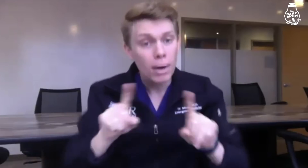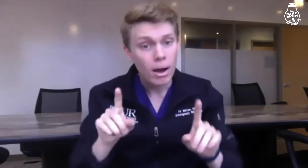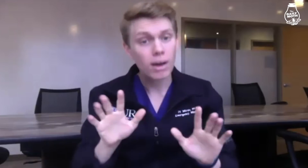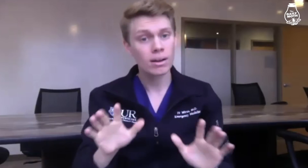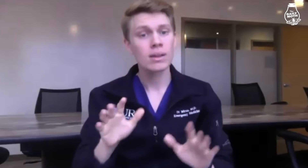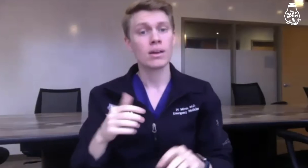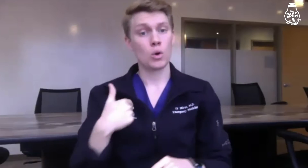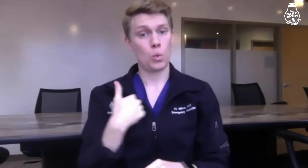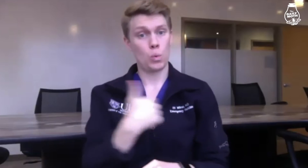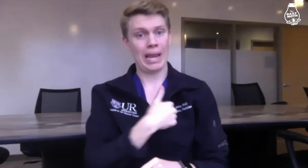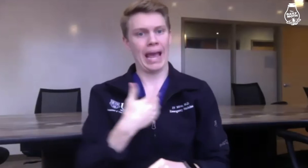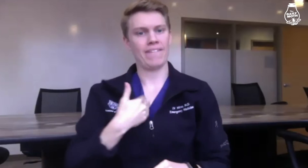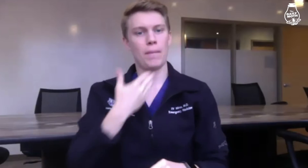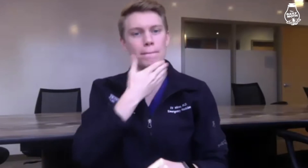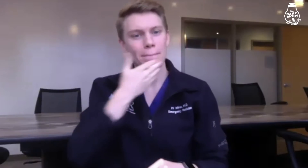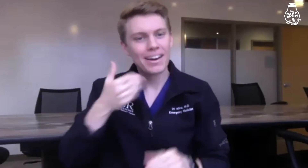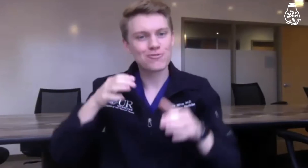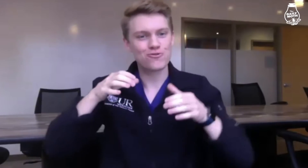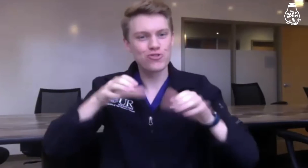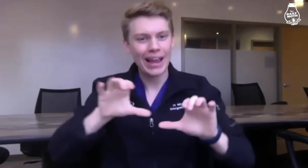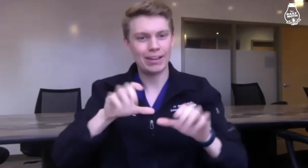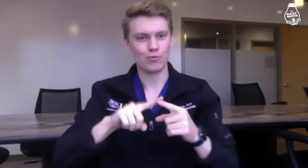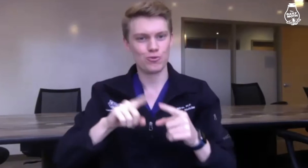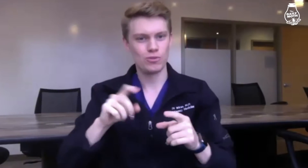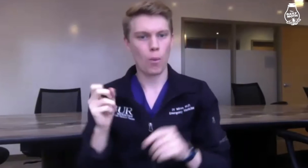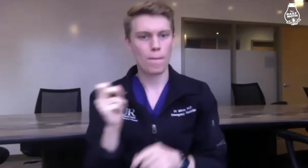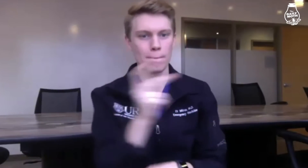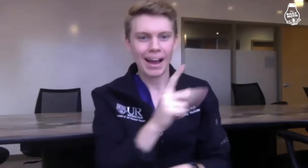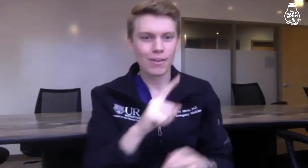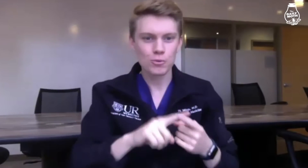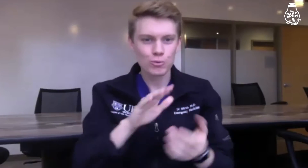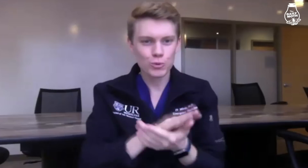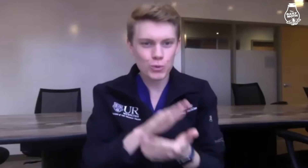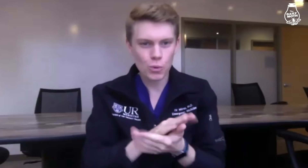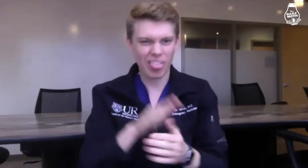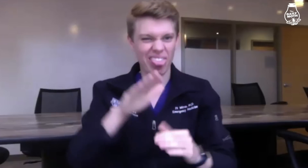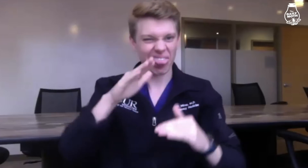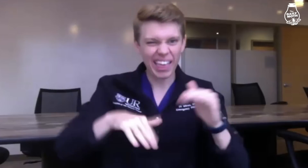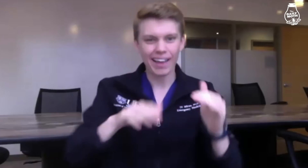but we have a better chance to go back to school as